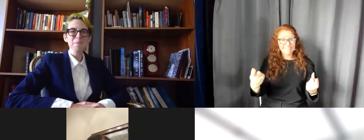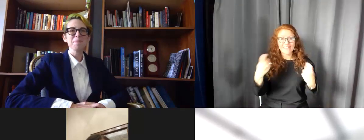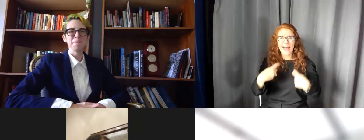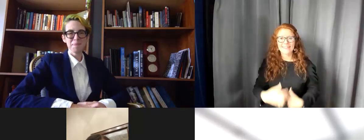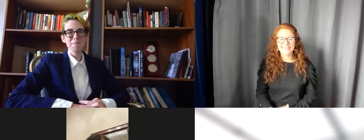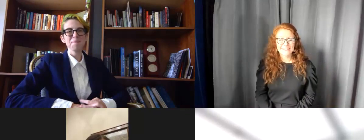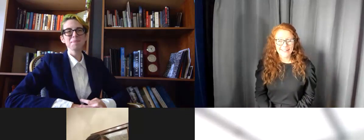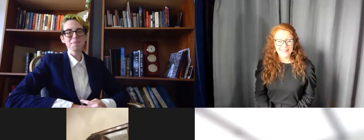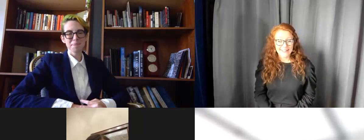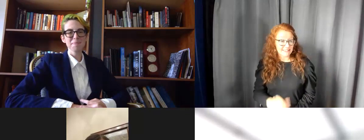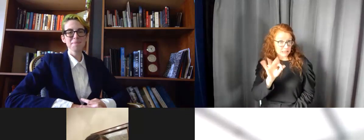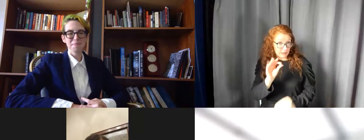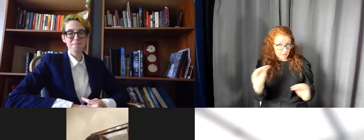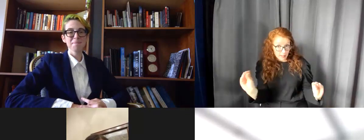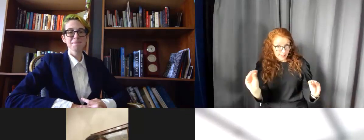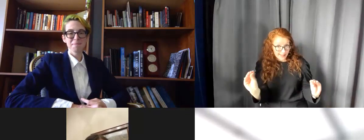Jordan Radford: if not, that is also fine.